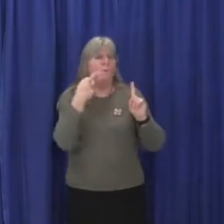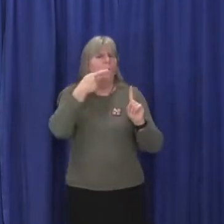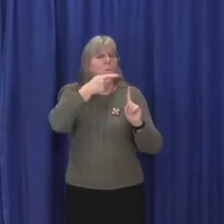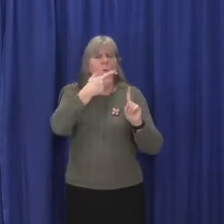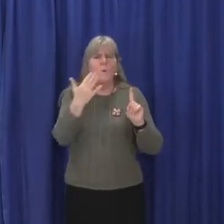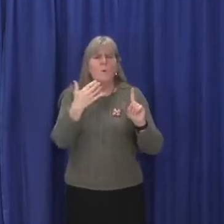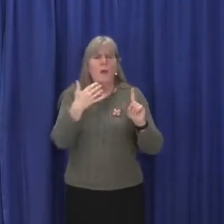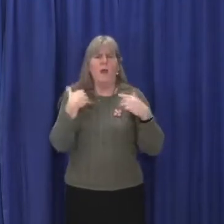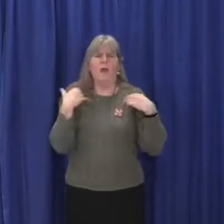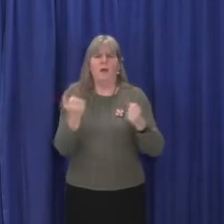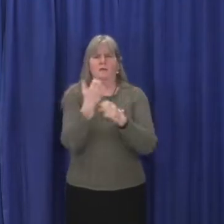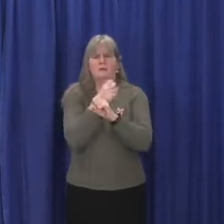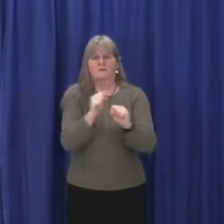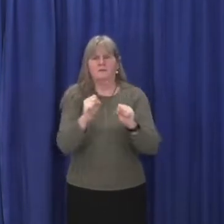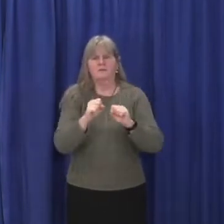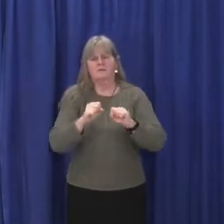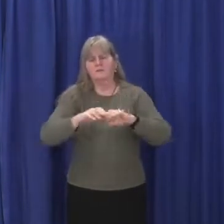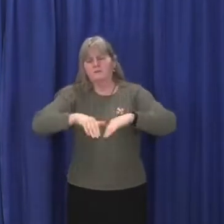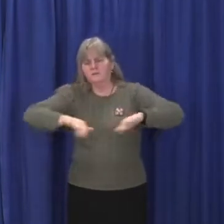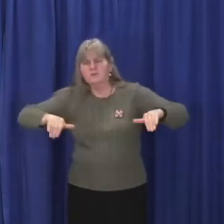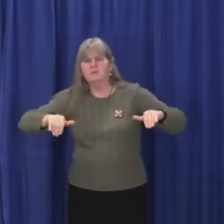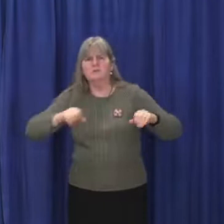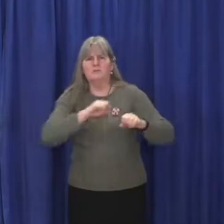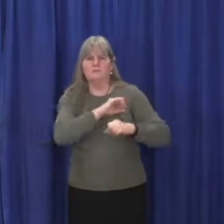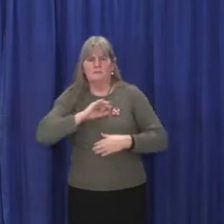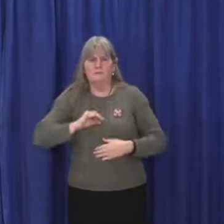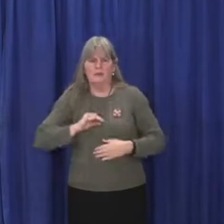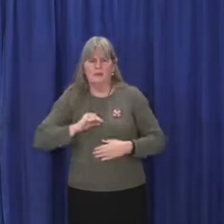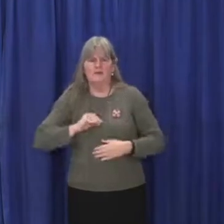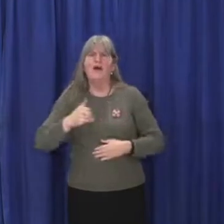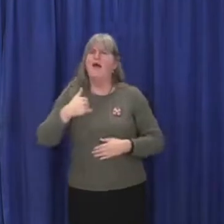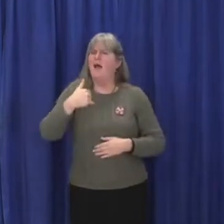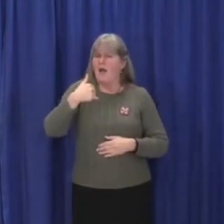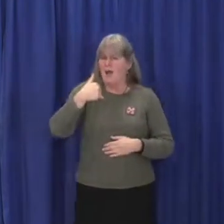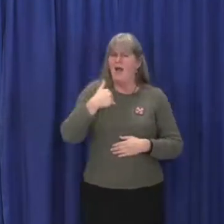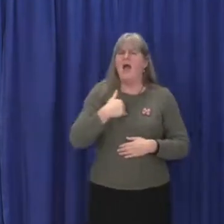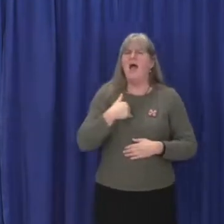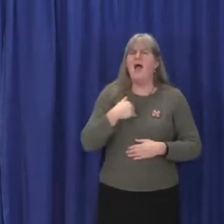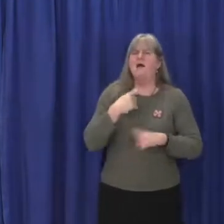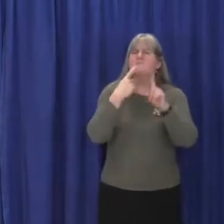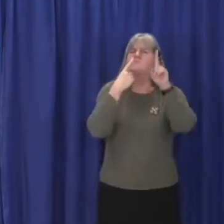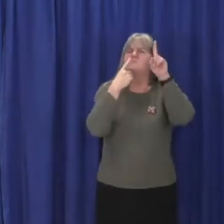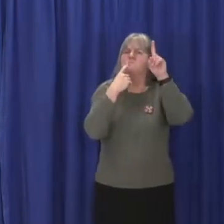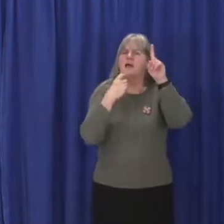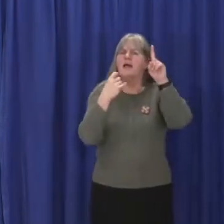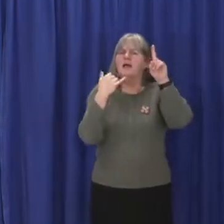We have also updated the traffic light checker tool on yukon.ca to help you know